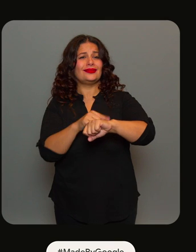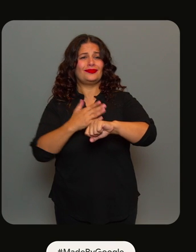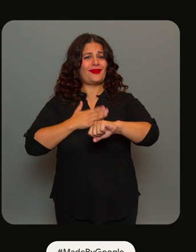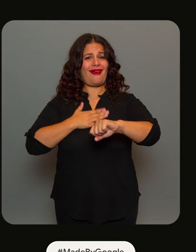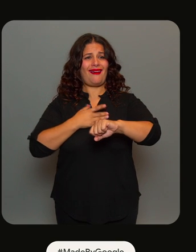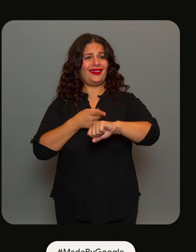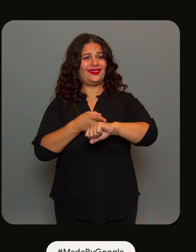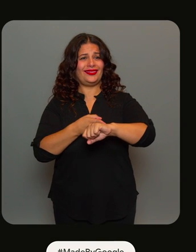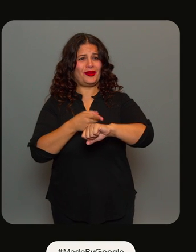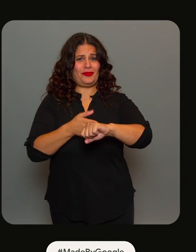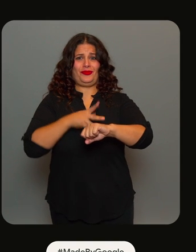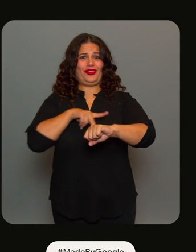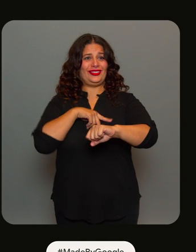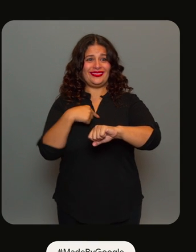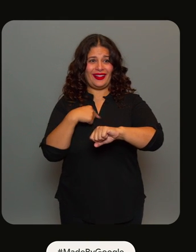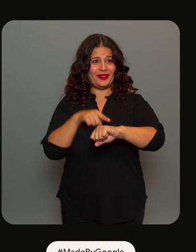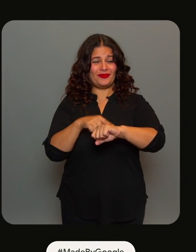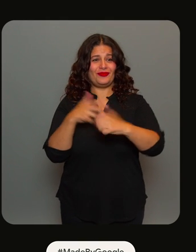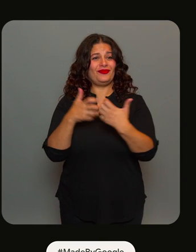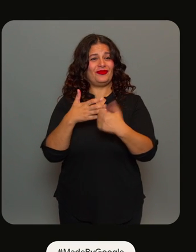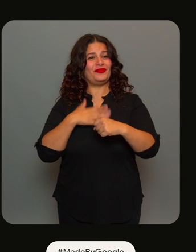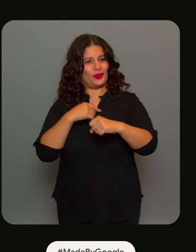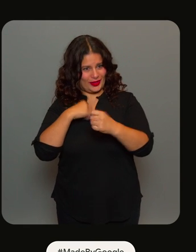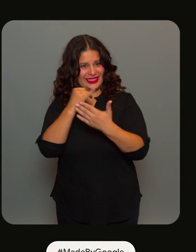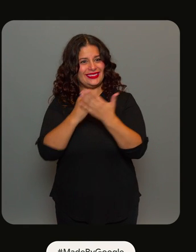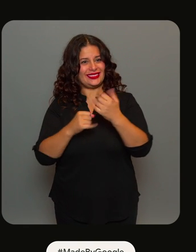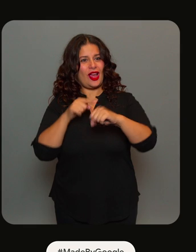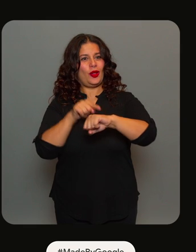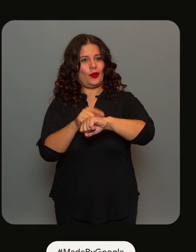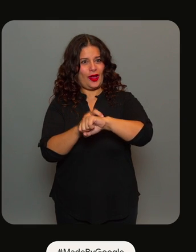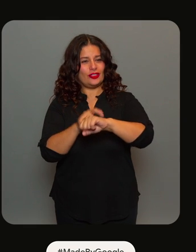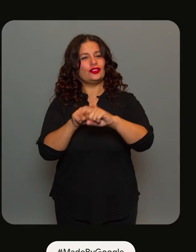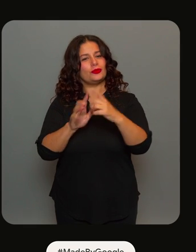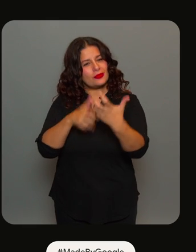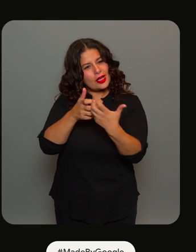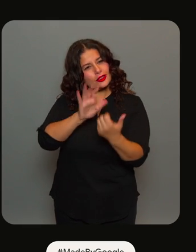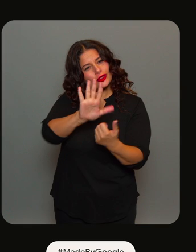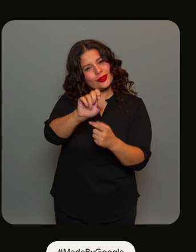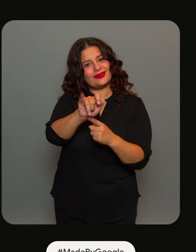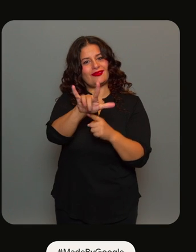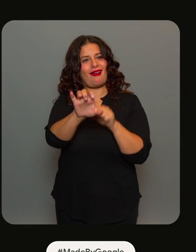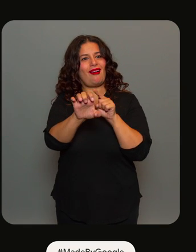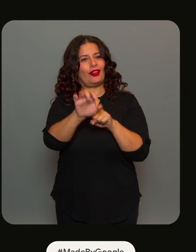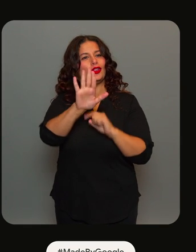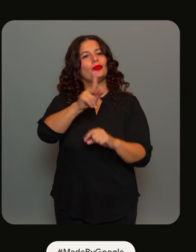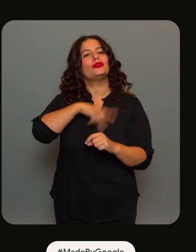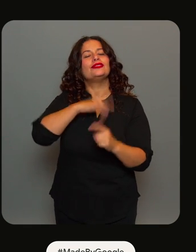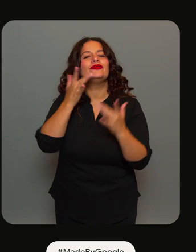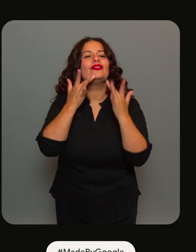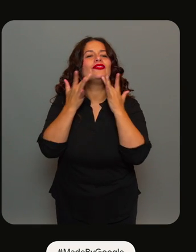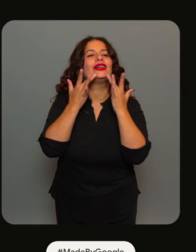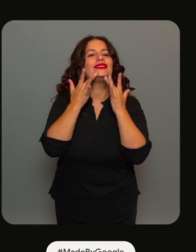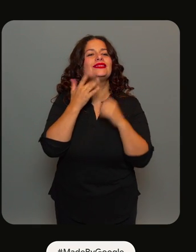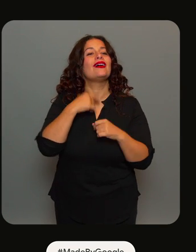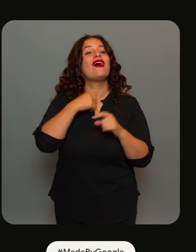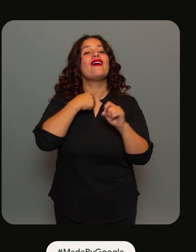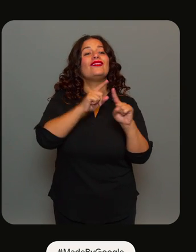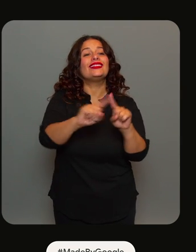So Pixel Watch is designed to reflect your personal style, with all the watch bands and customizable watch faces Isabelle showed you earlier.